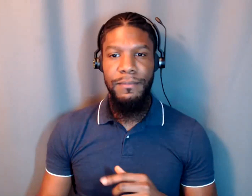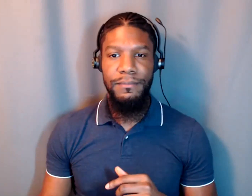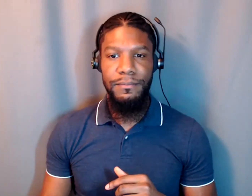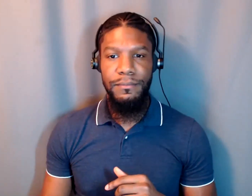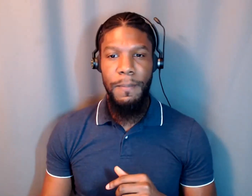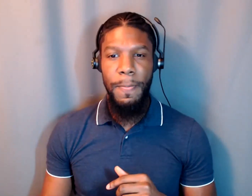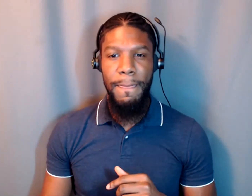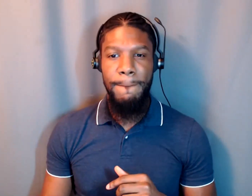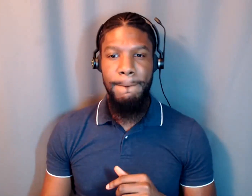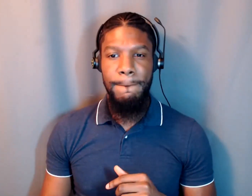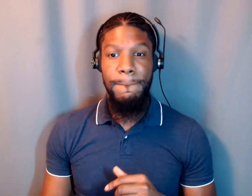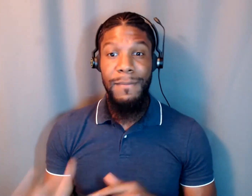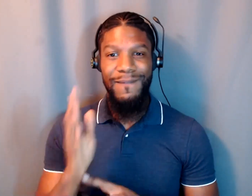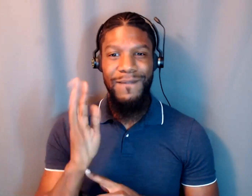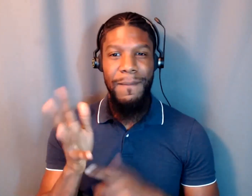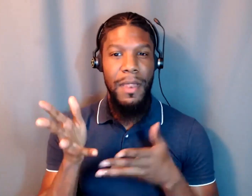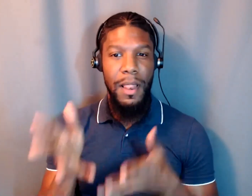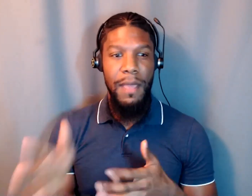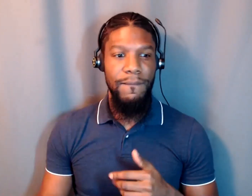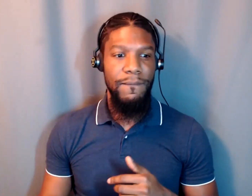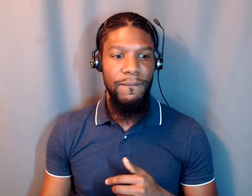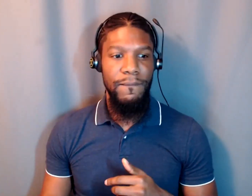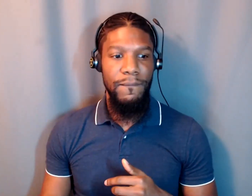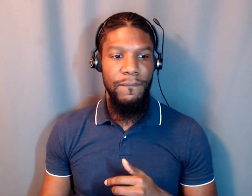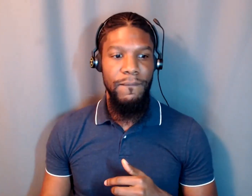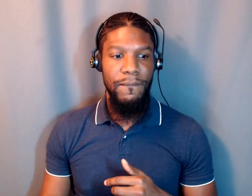so I'm going to kind of combine a few of the questions